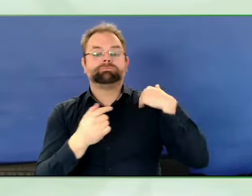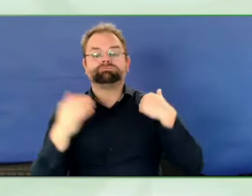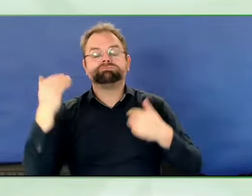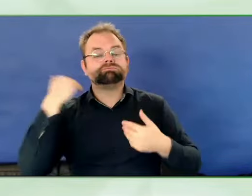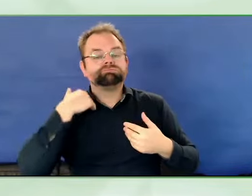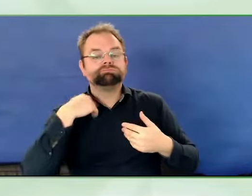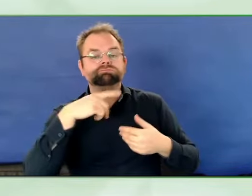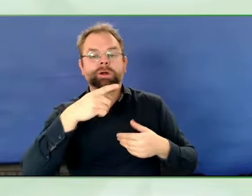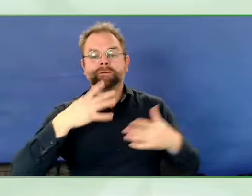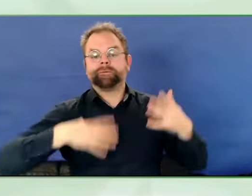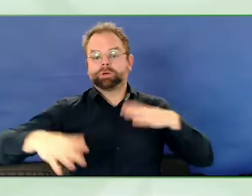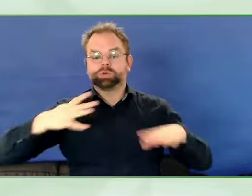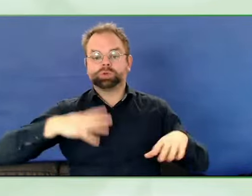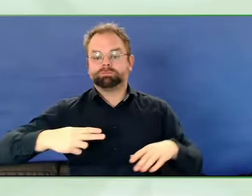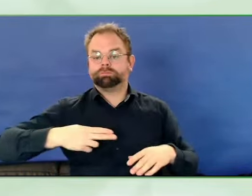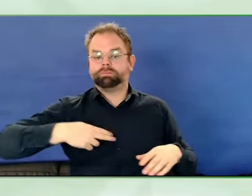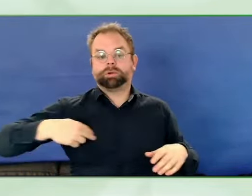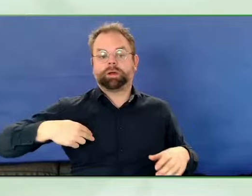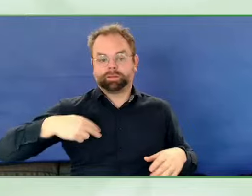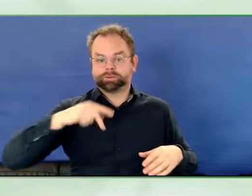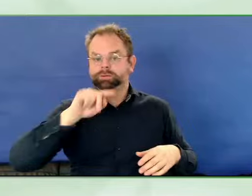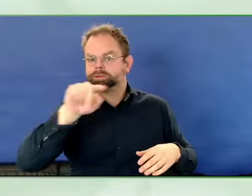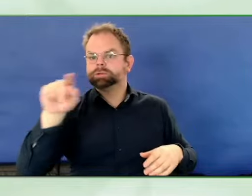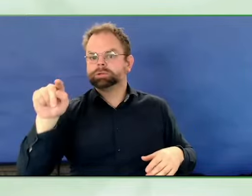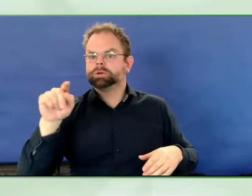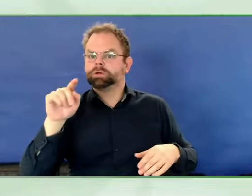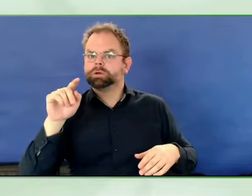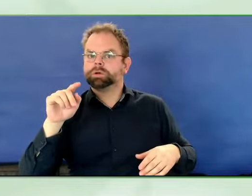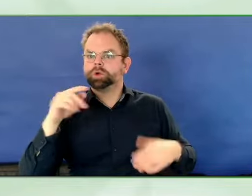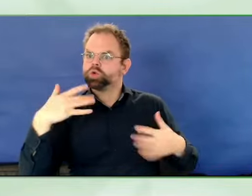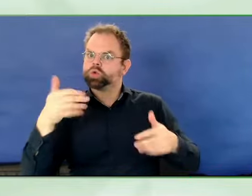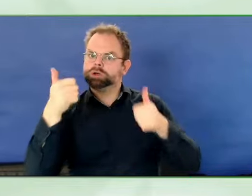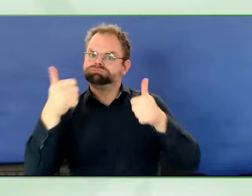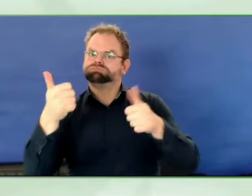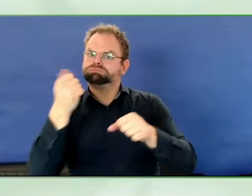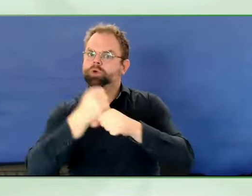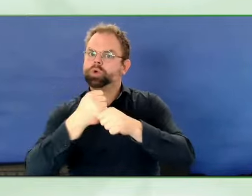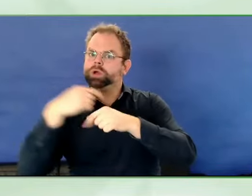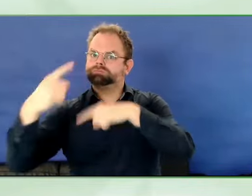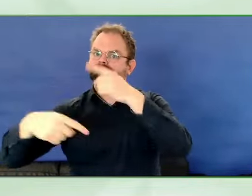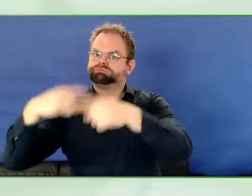And I was trying to information held the website to be?